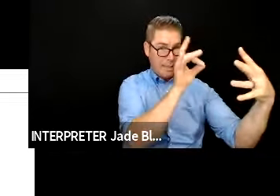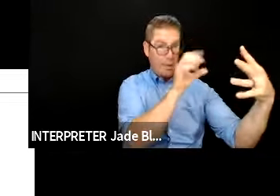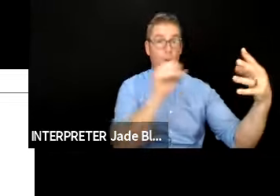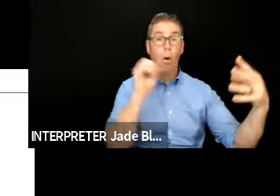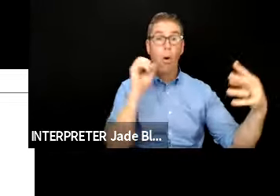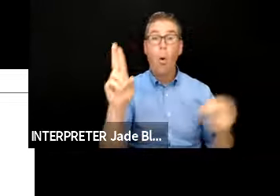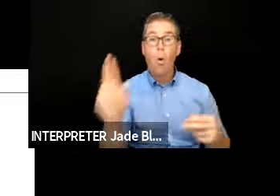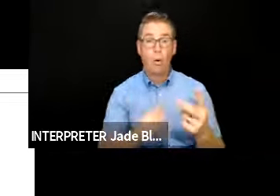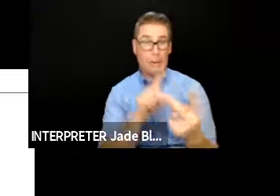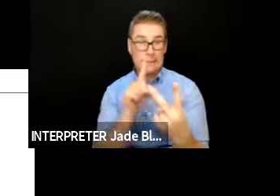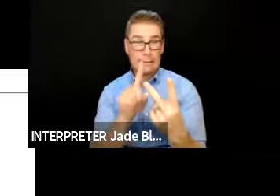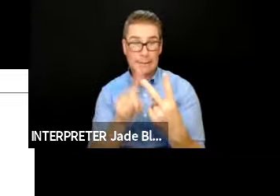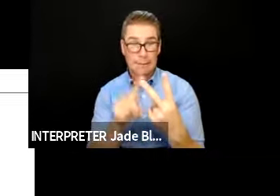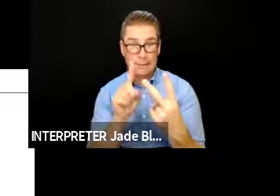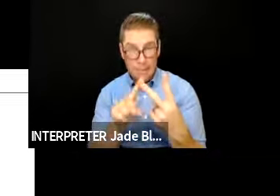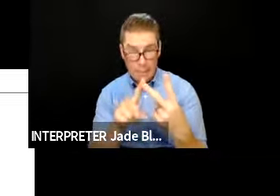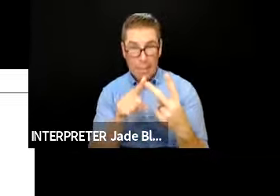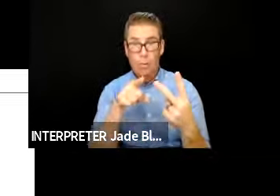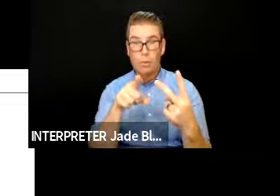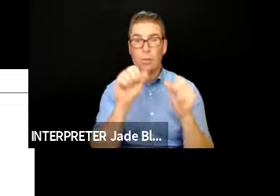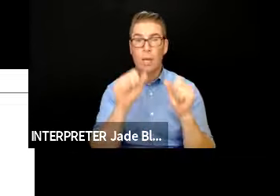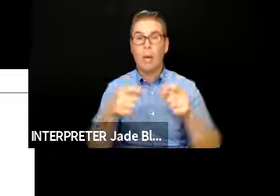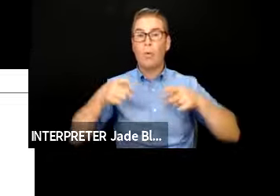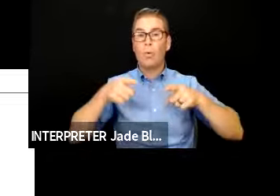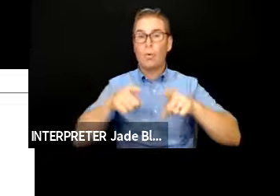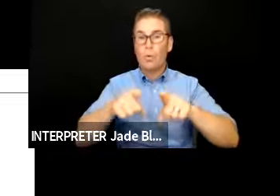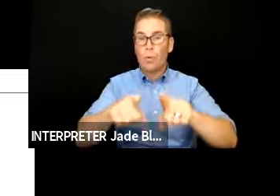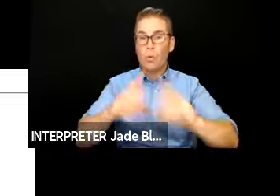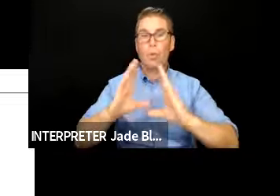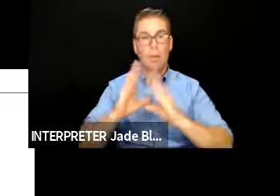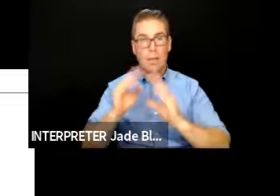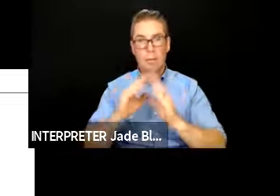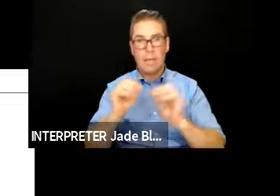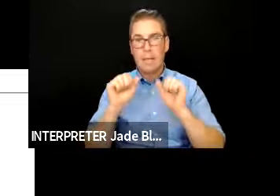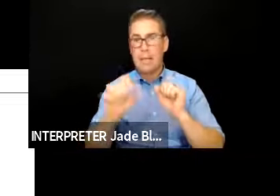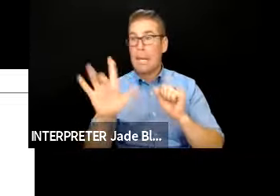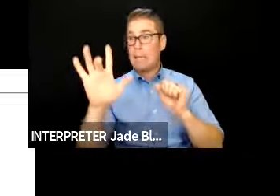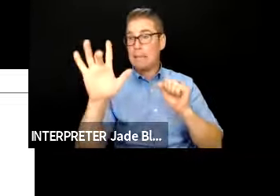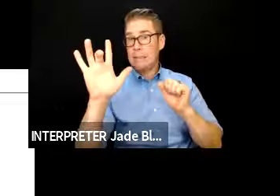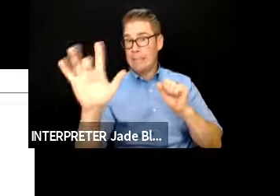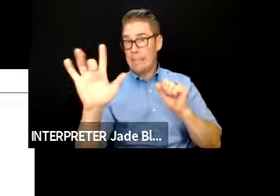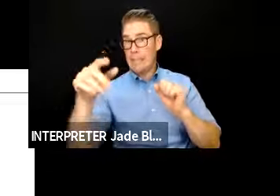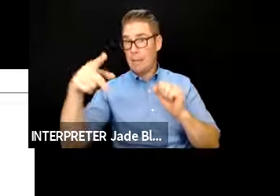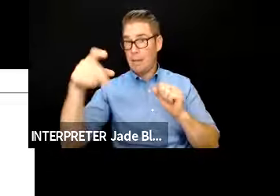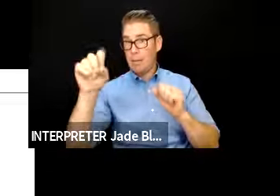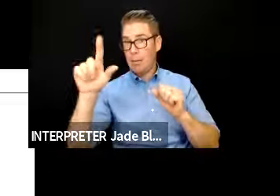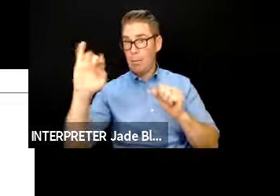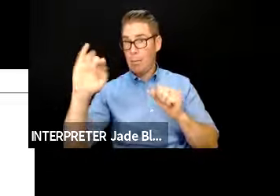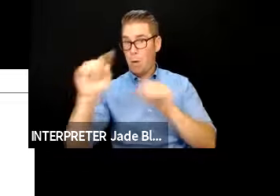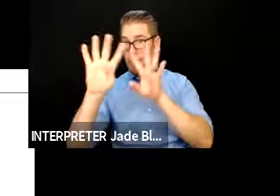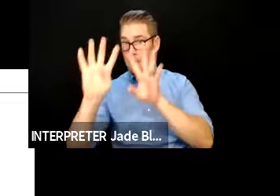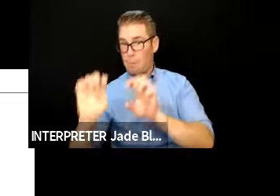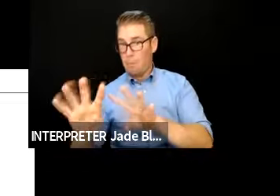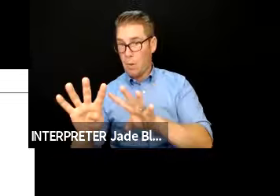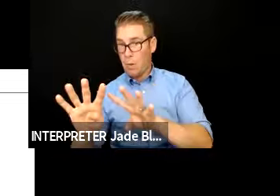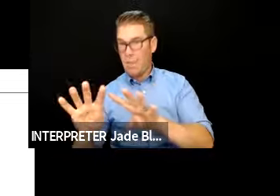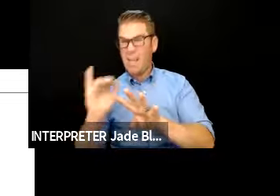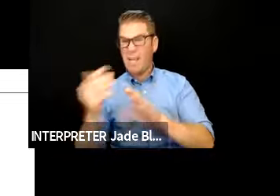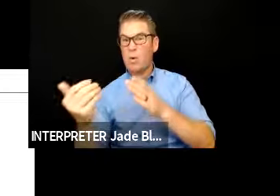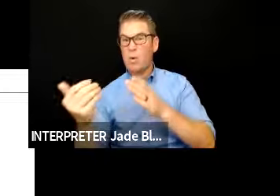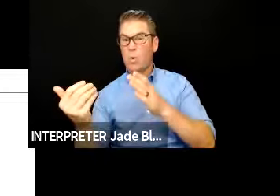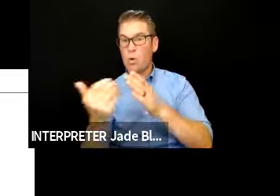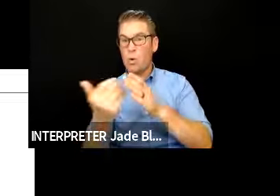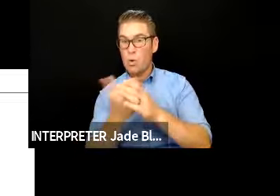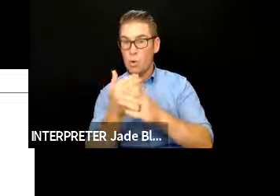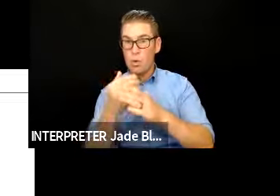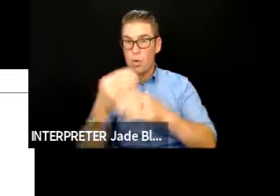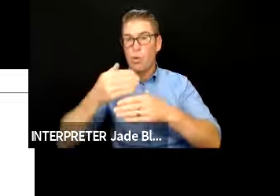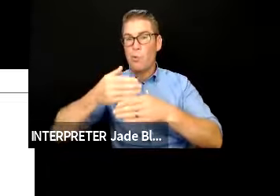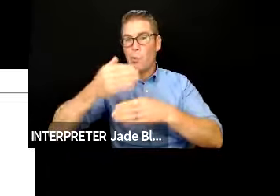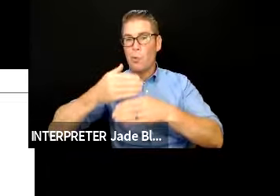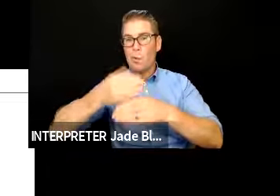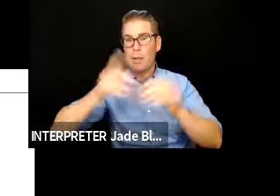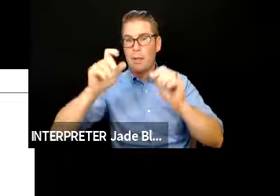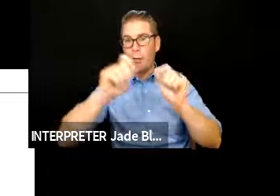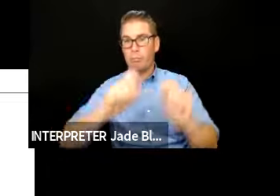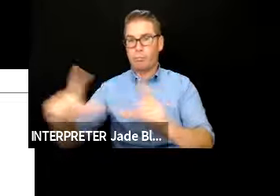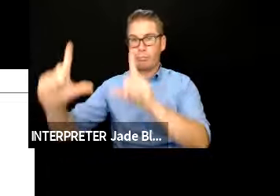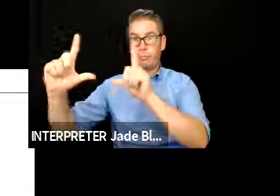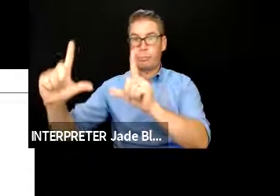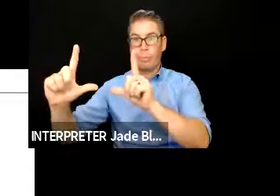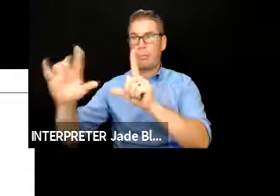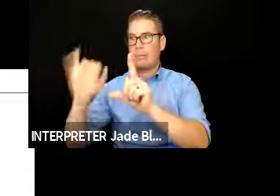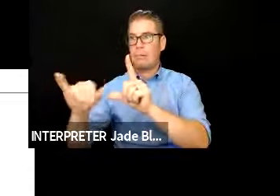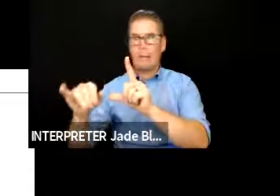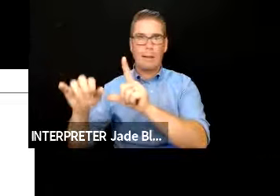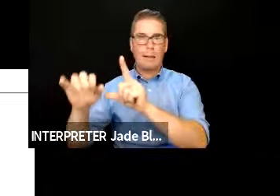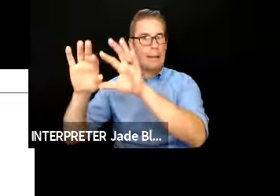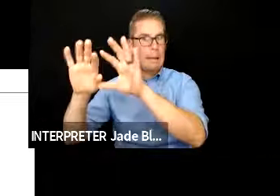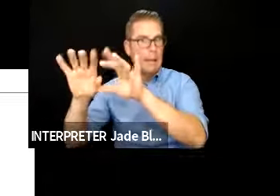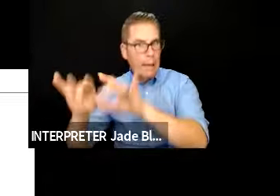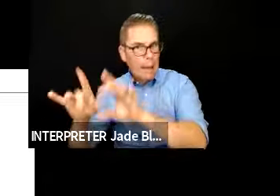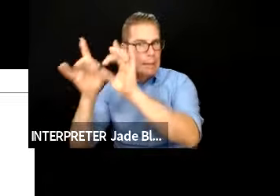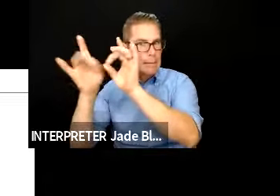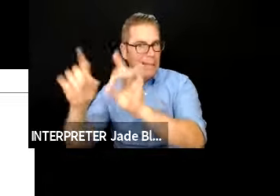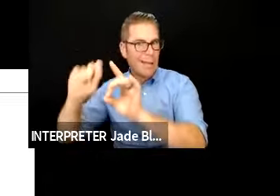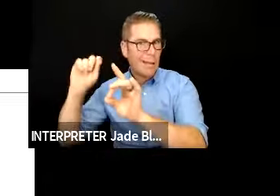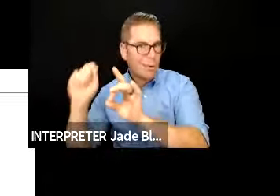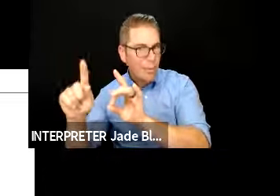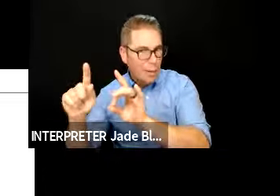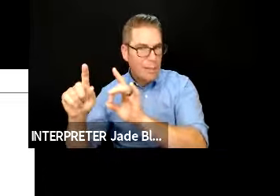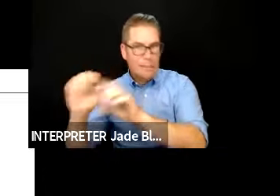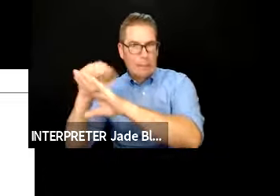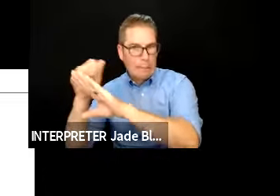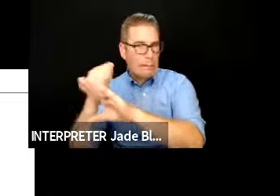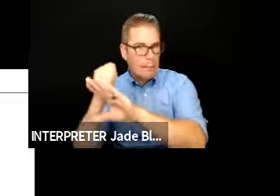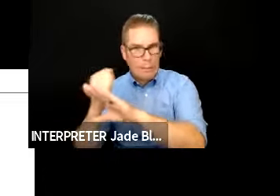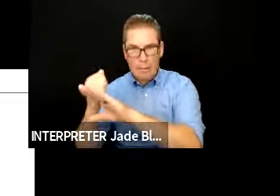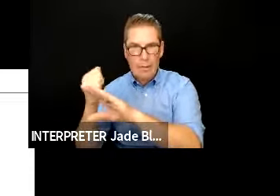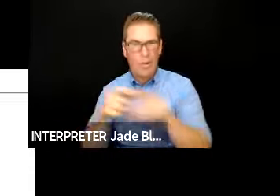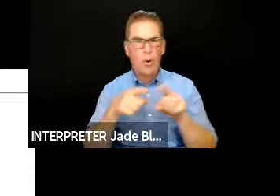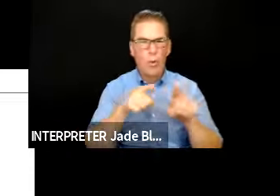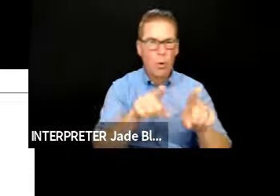So I'll highlighted it here in this image there is two ways to add polling questions. So when you initially schedule your meetings you can pre add your poll questions to your meeting and when you actually have the meeting live you can select the questions from a drop down box